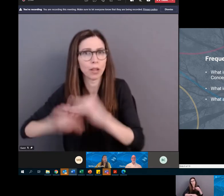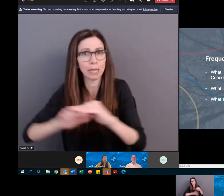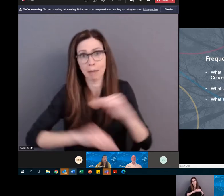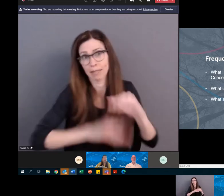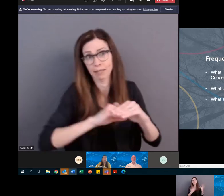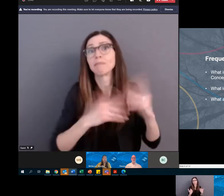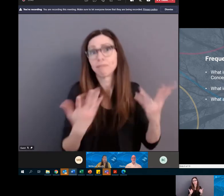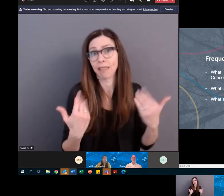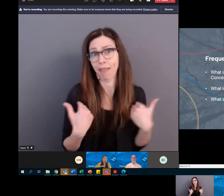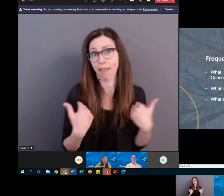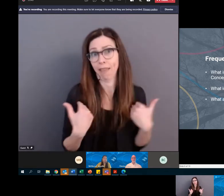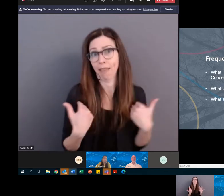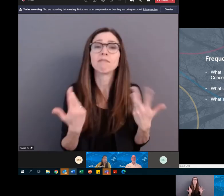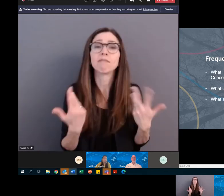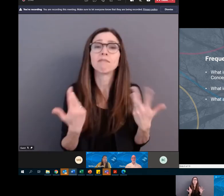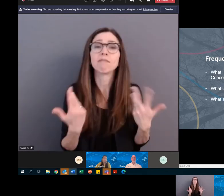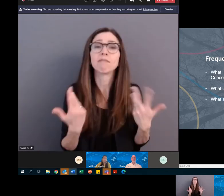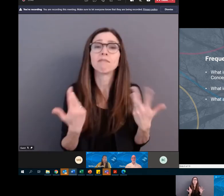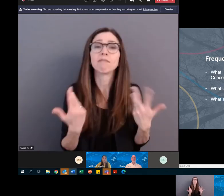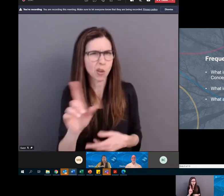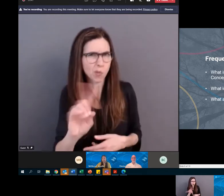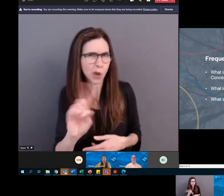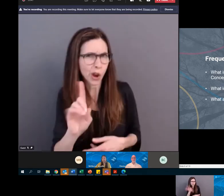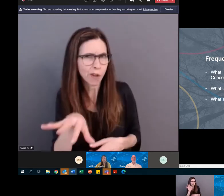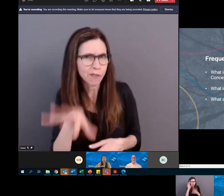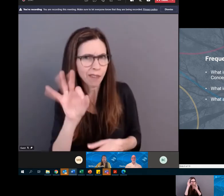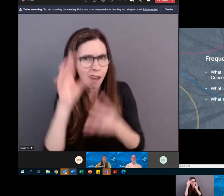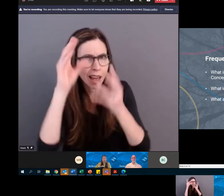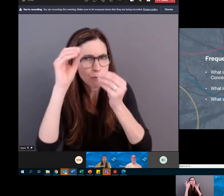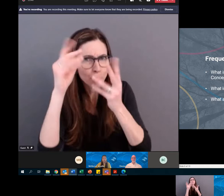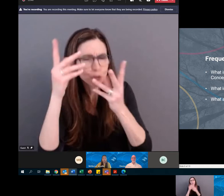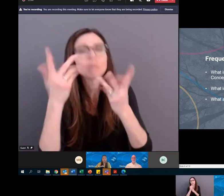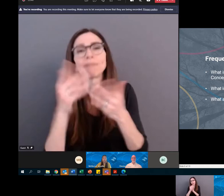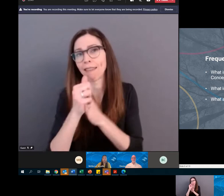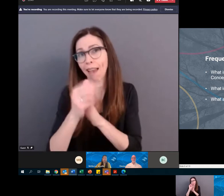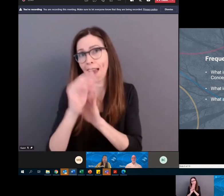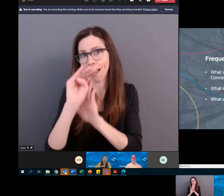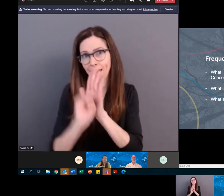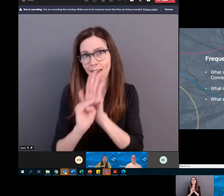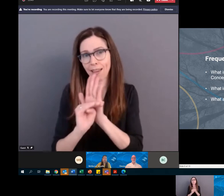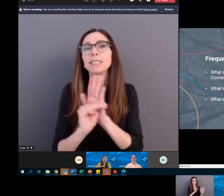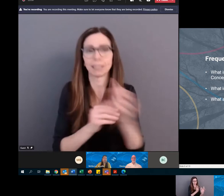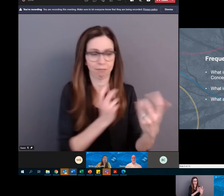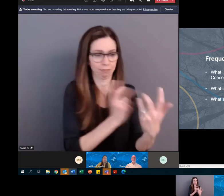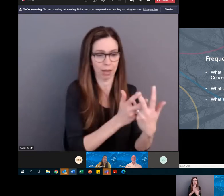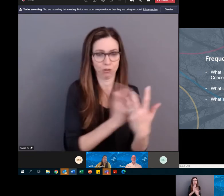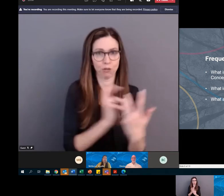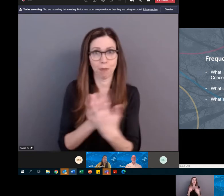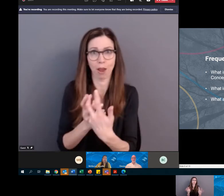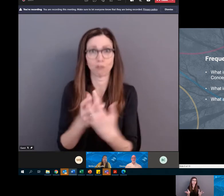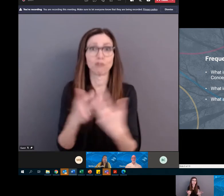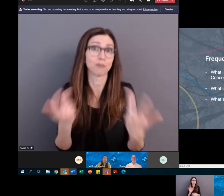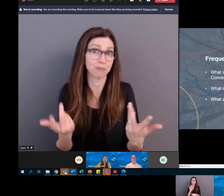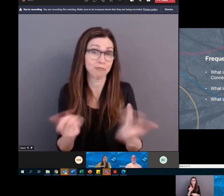This information is published in the application guidelines of each component, which can be found on the right-hand